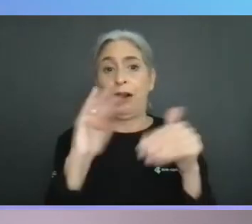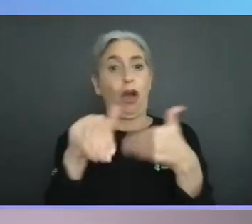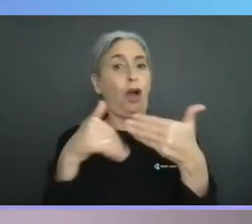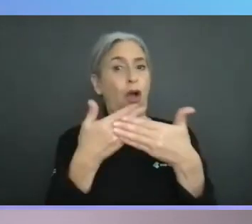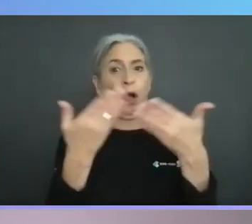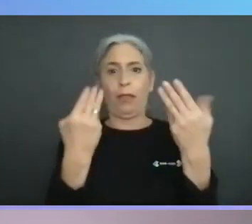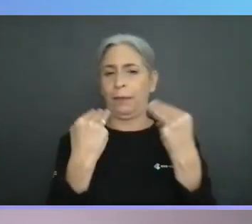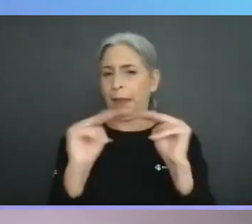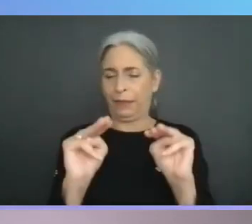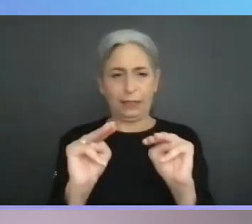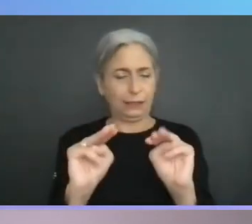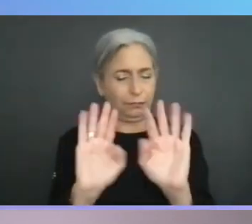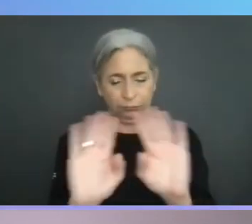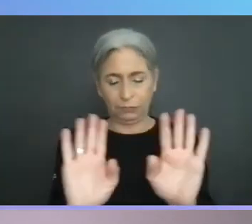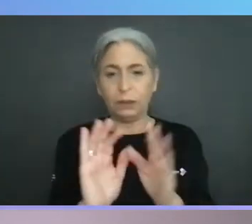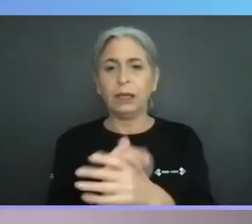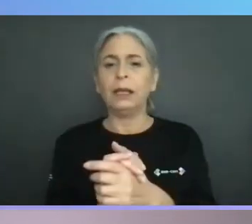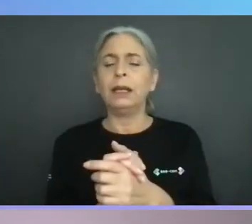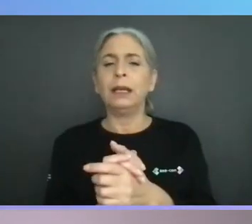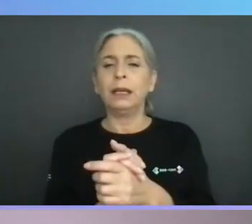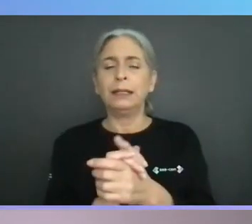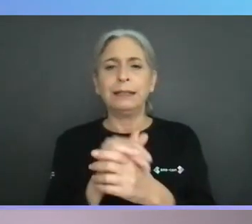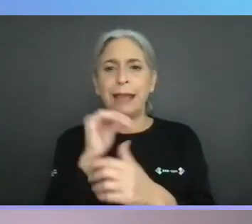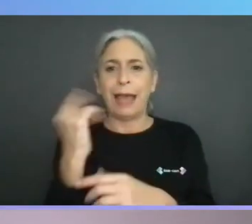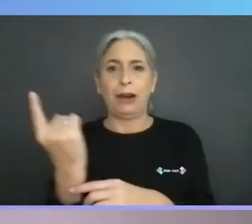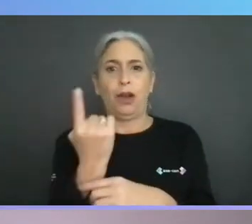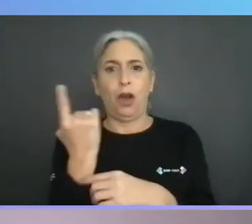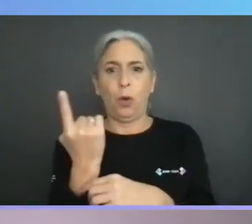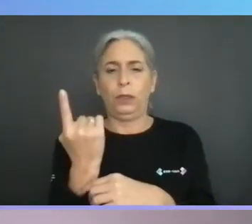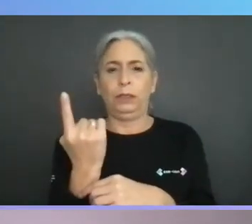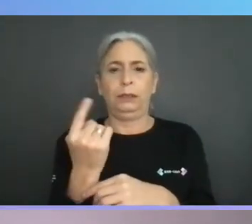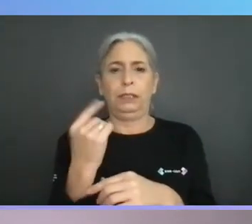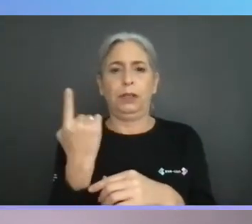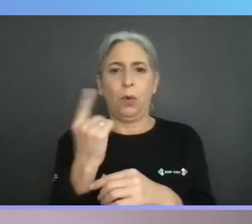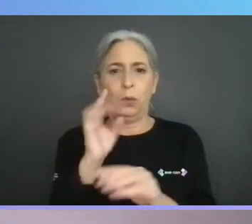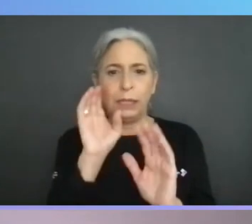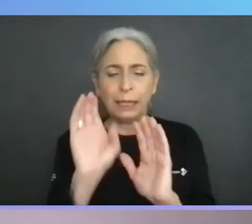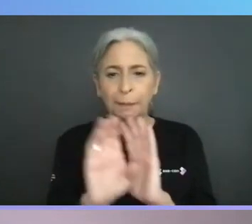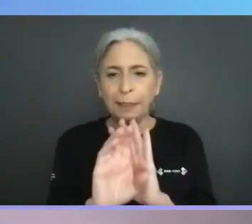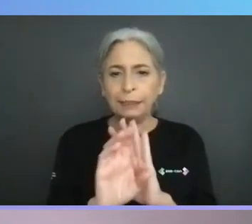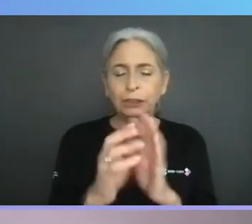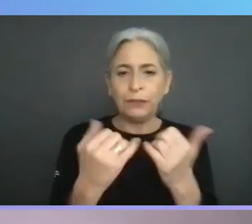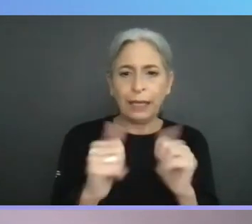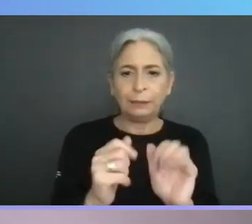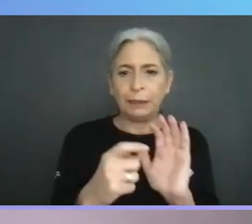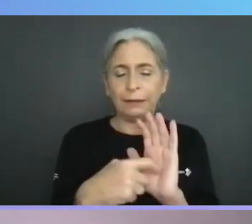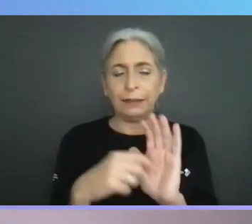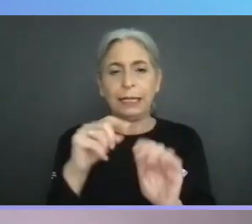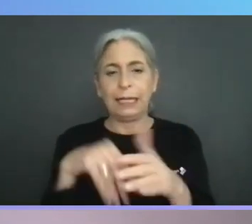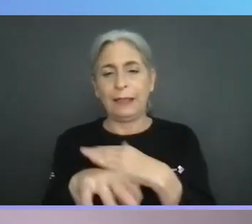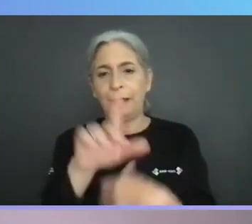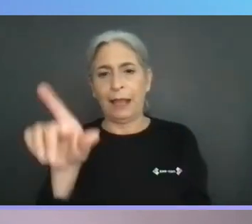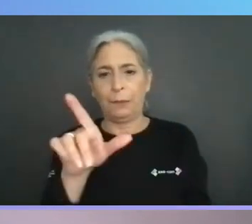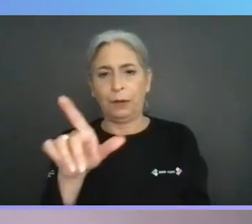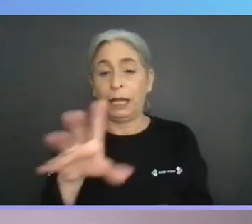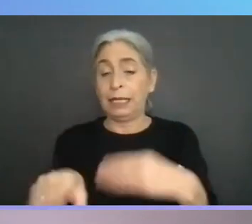be provided. Um, and that's not always the only way we're we're providing image description. The library, additional methods